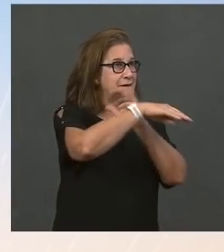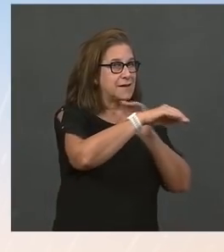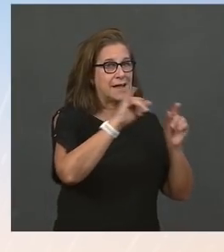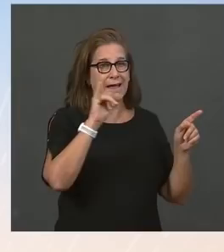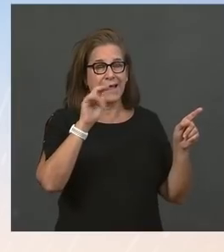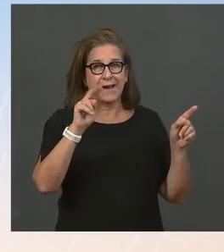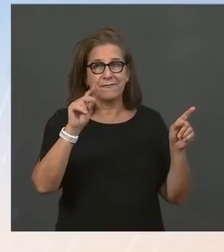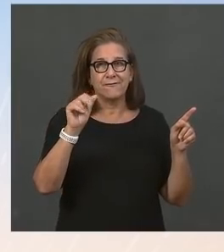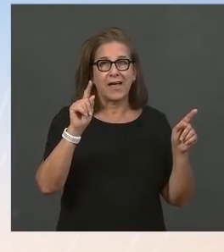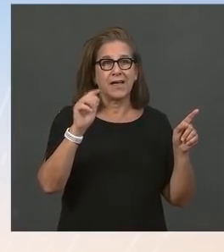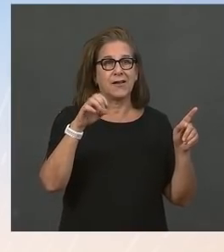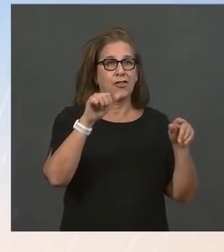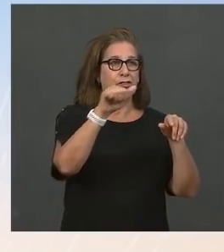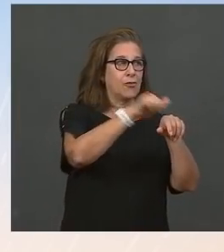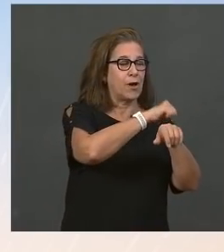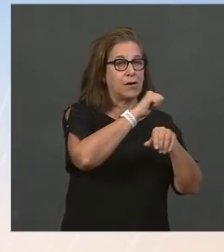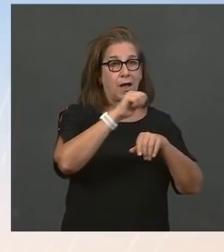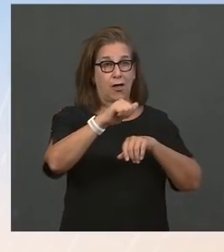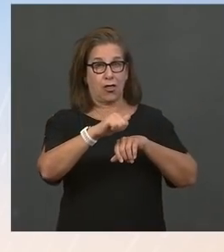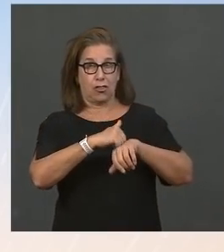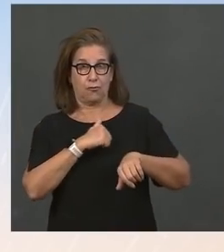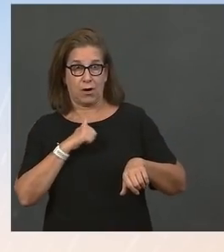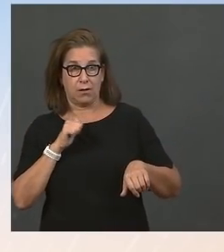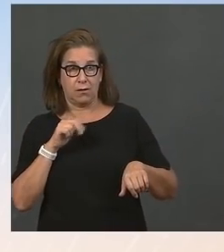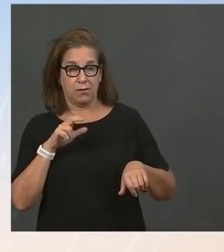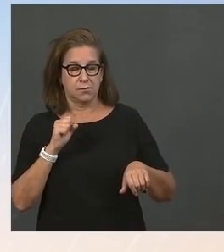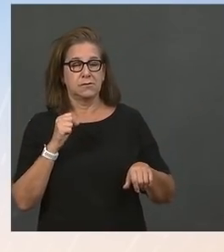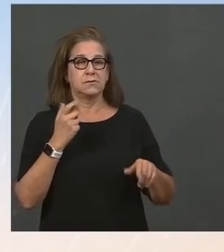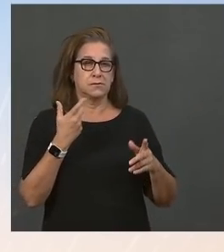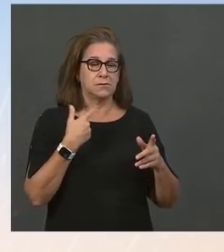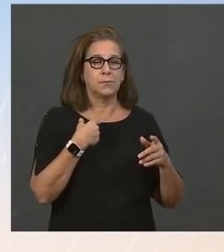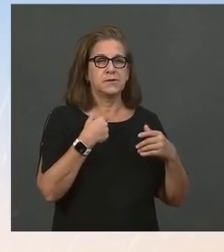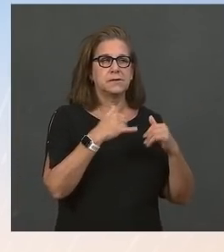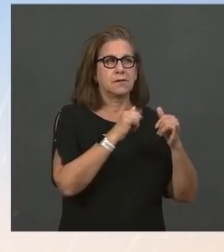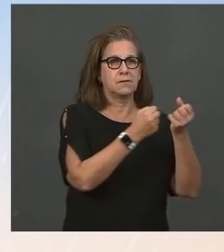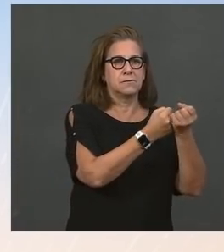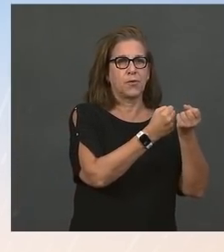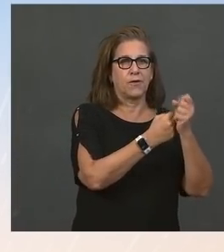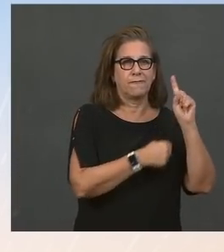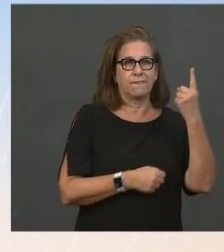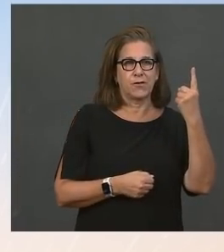But as I noted earlier, our Secretary of Defense conveyed clearly what our policy and our view is,